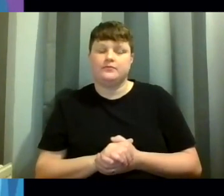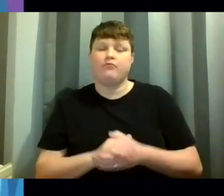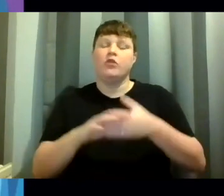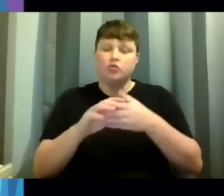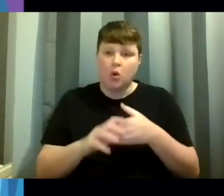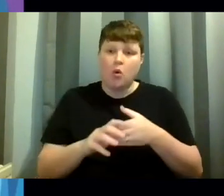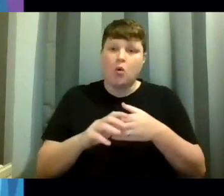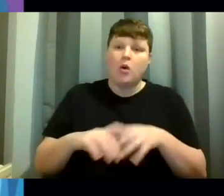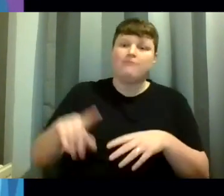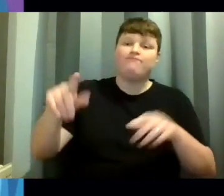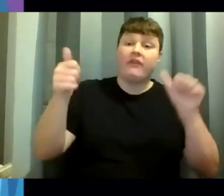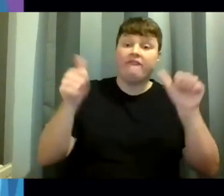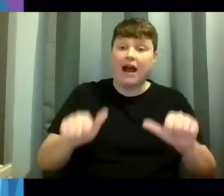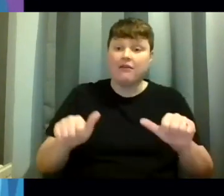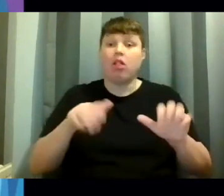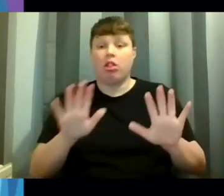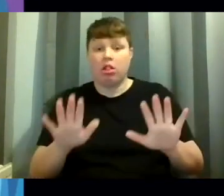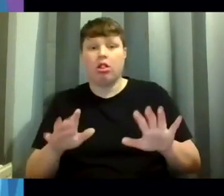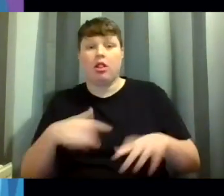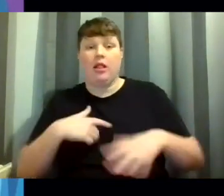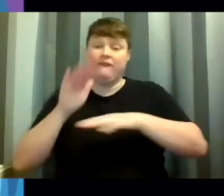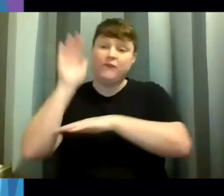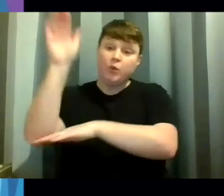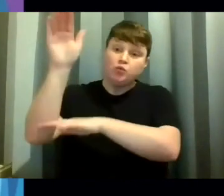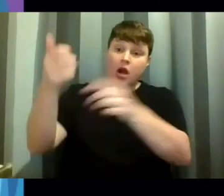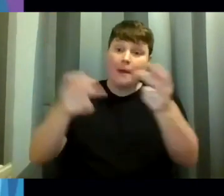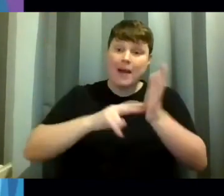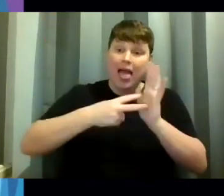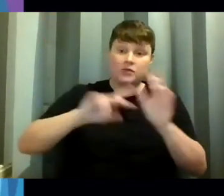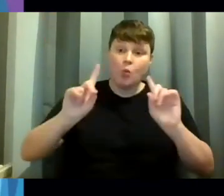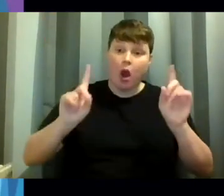Finally, just moving on to our future plans: we're planning on running some in vivo - in